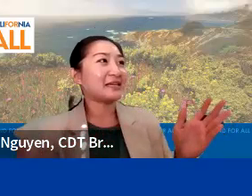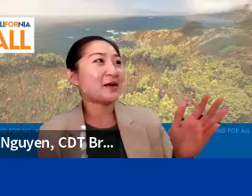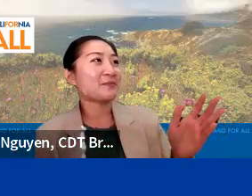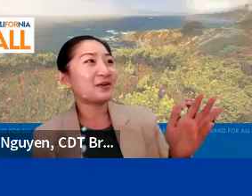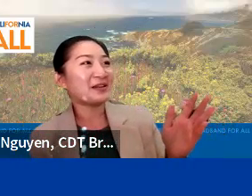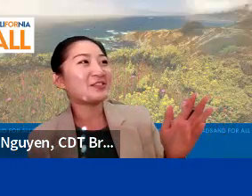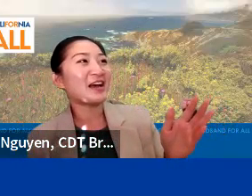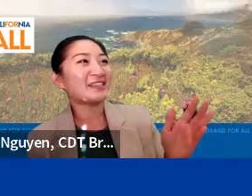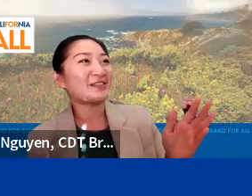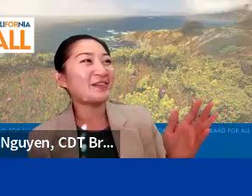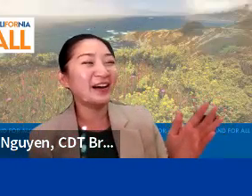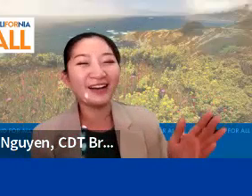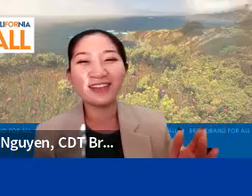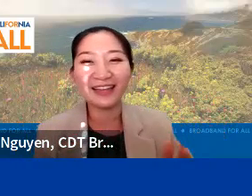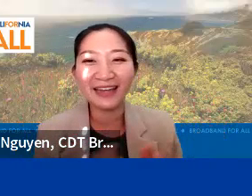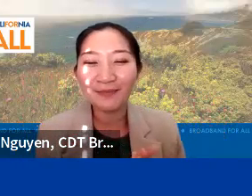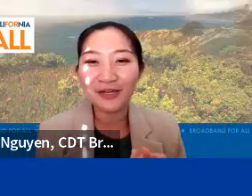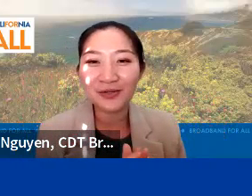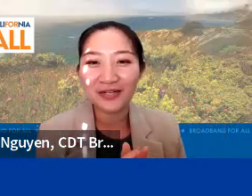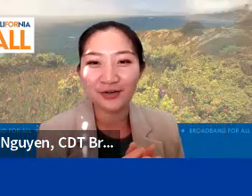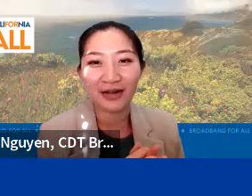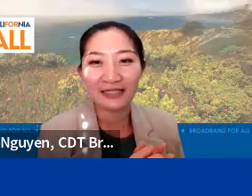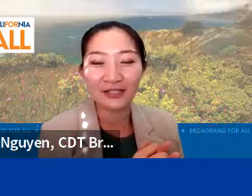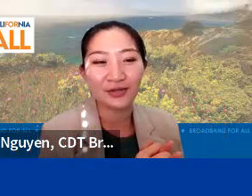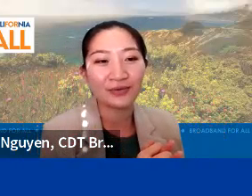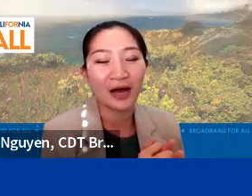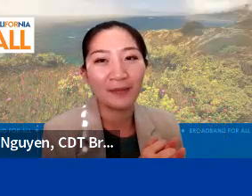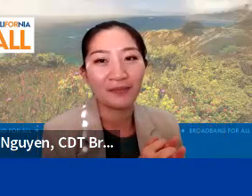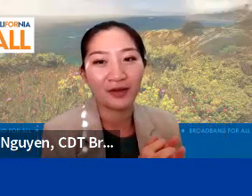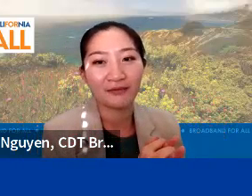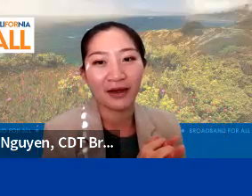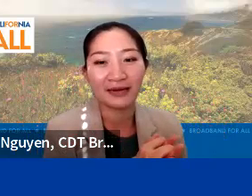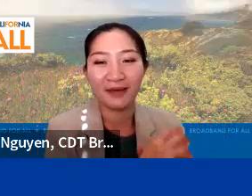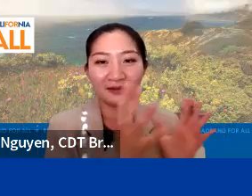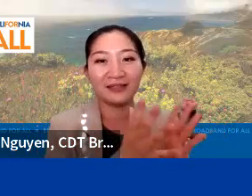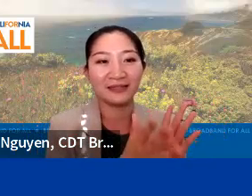say it now, or put it in the chat so we can make sure it directed to our right panelists.